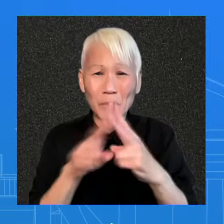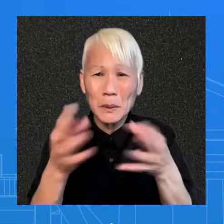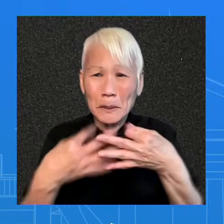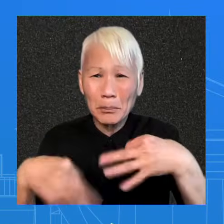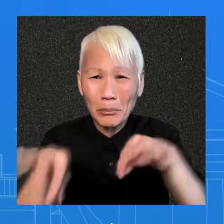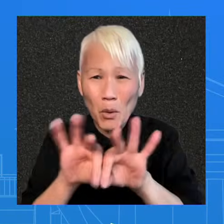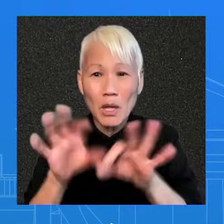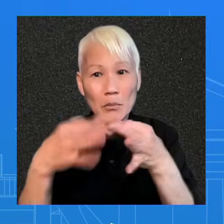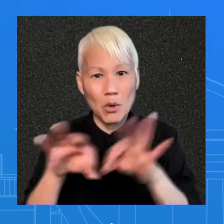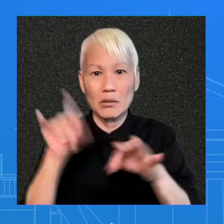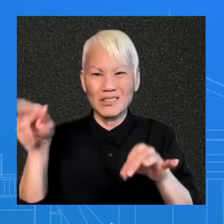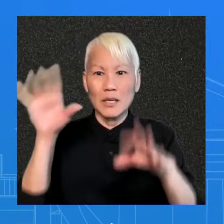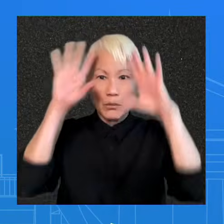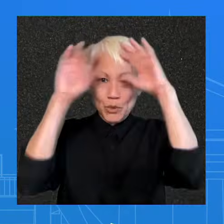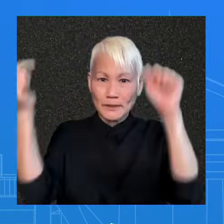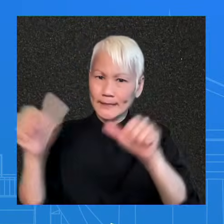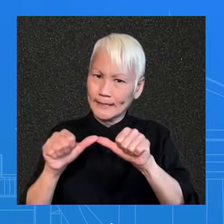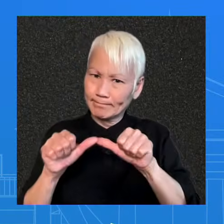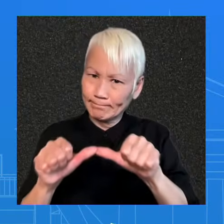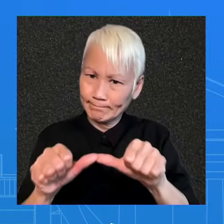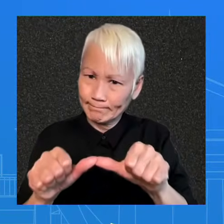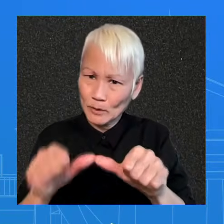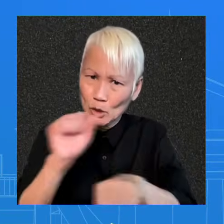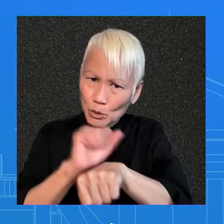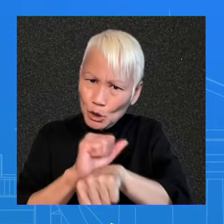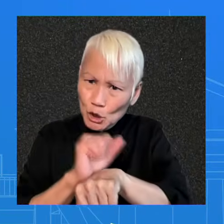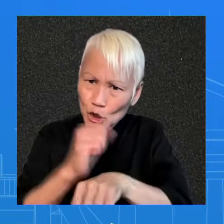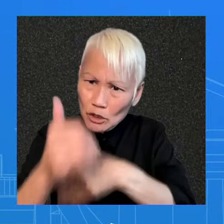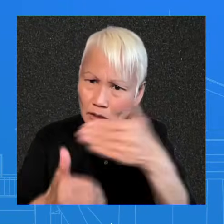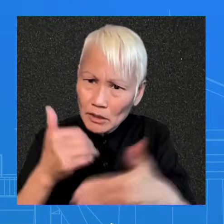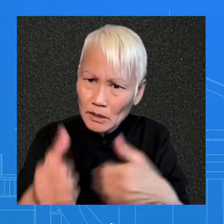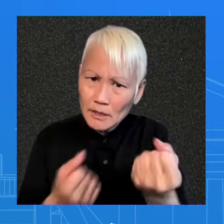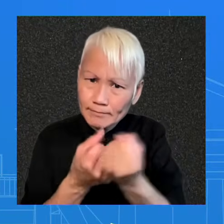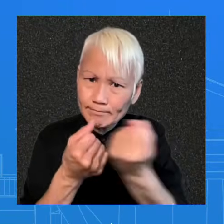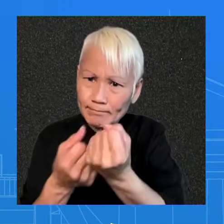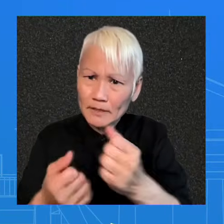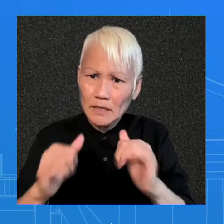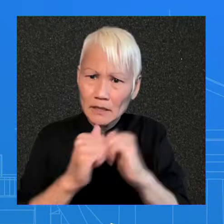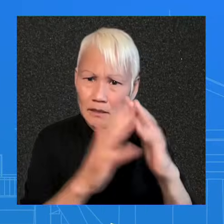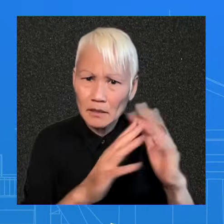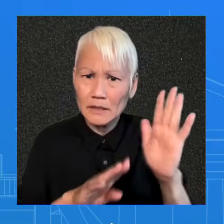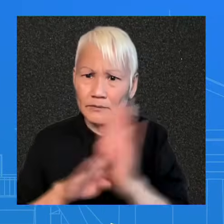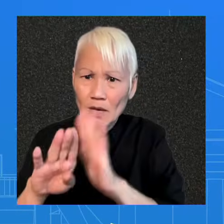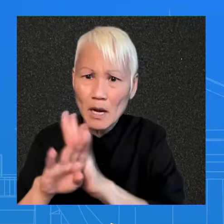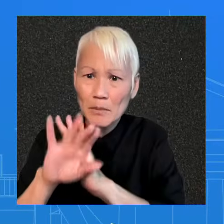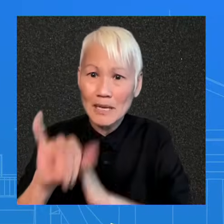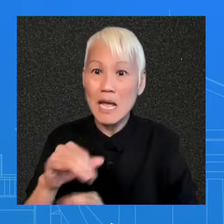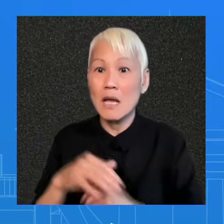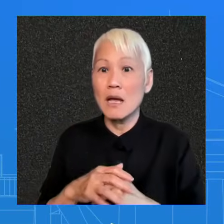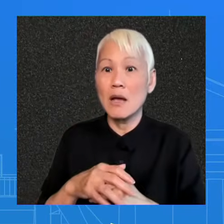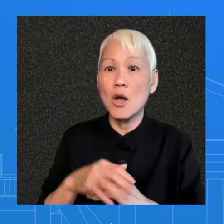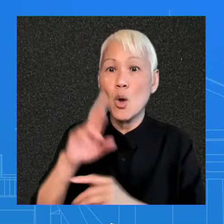to work on, to continue to implement. And I talked about the gun reform. We believe that there is a commonsense approach here